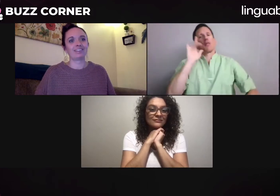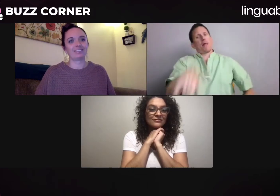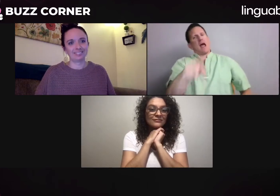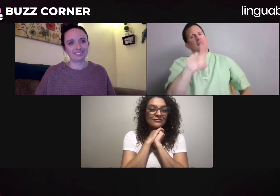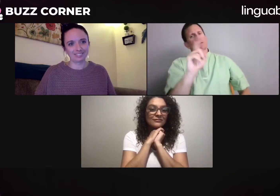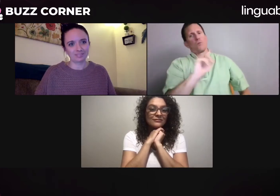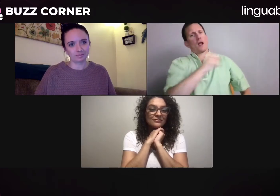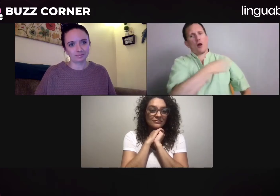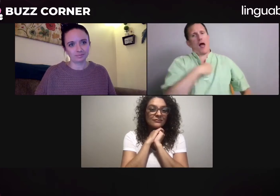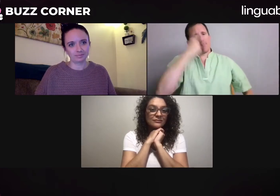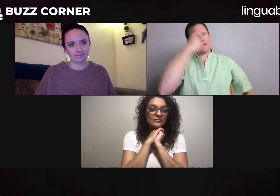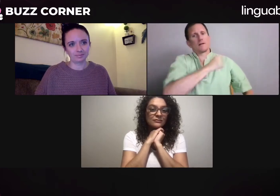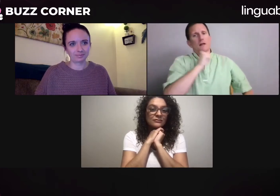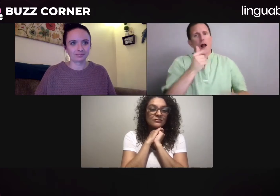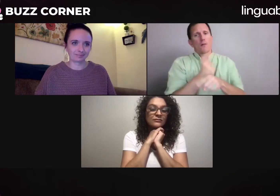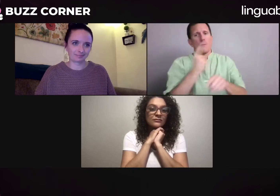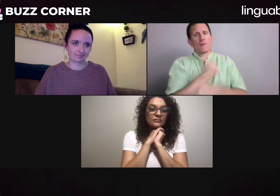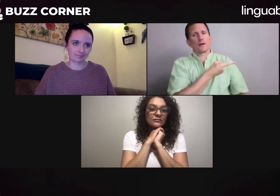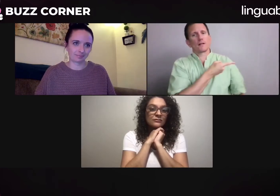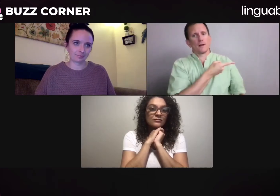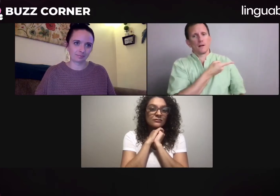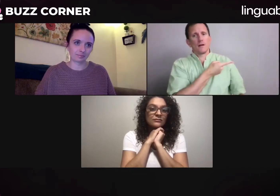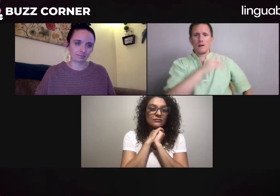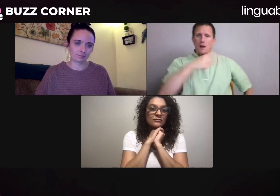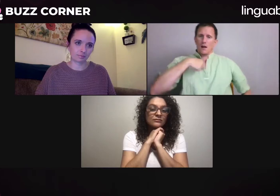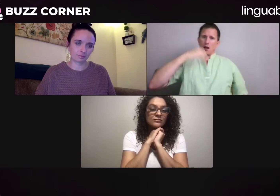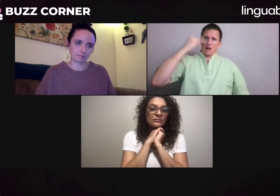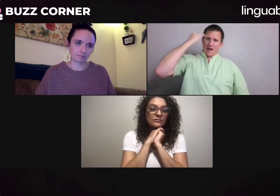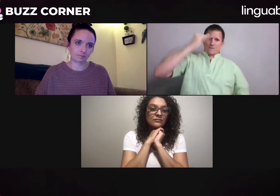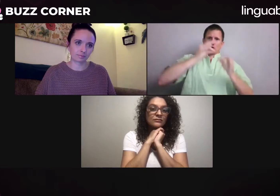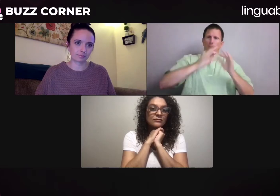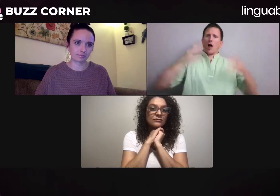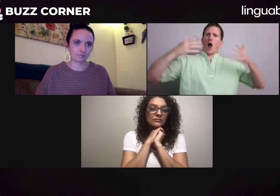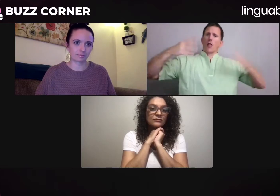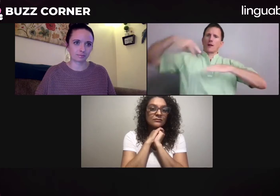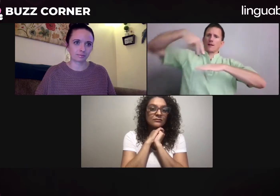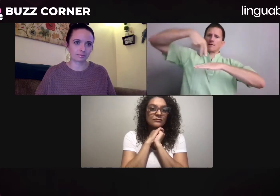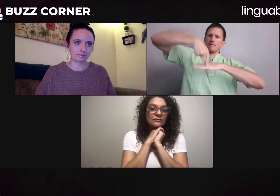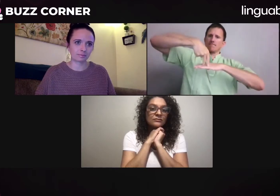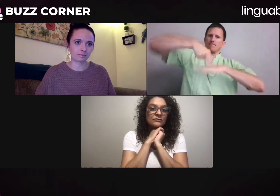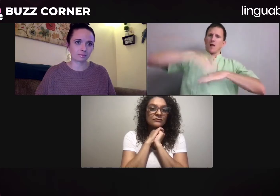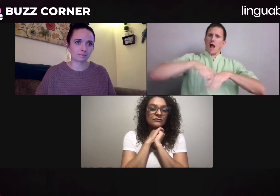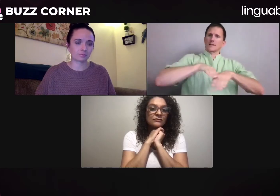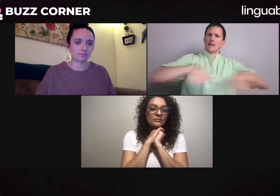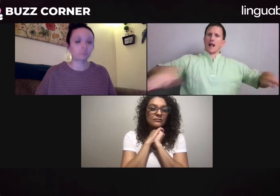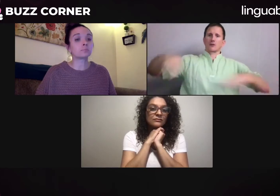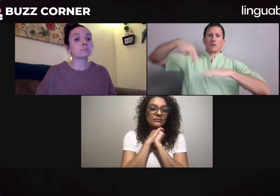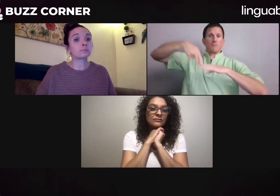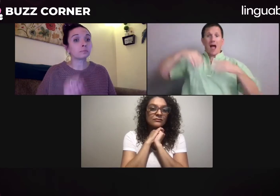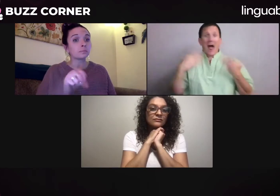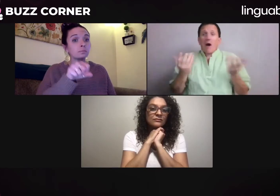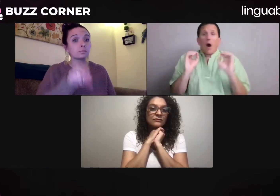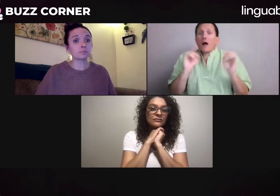hanging out, that's where I think that's inappropriate. If the interpreter is standing on the stage